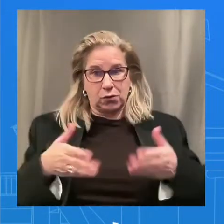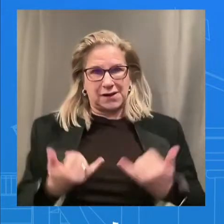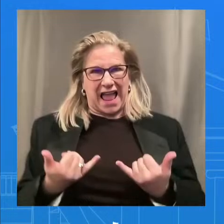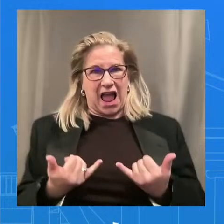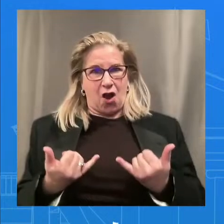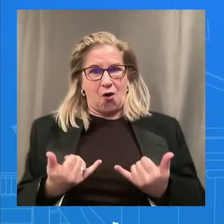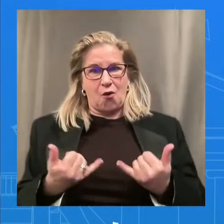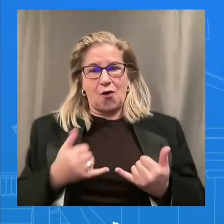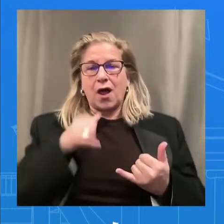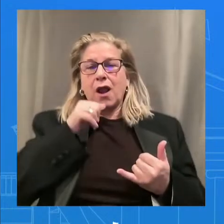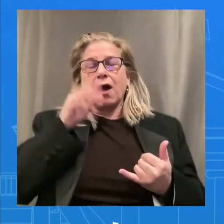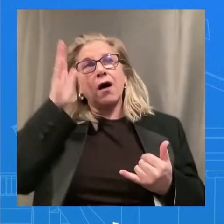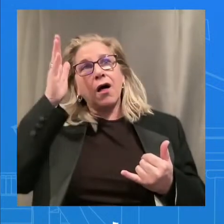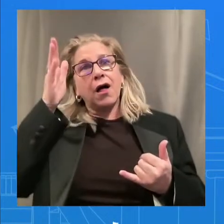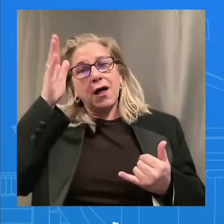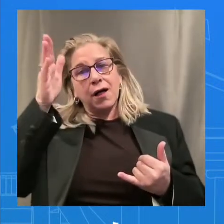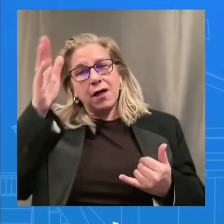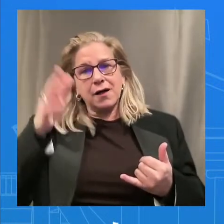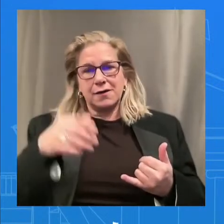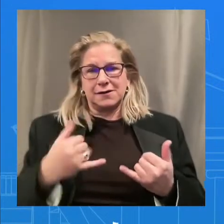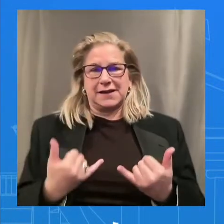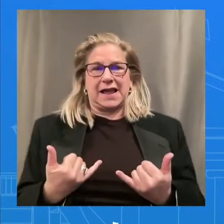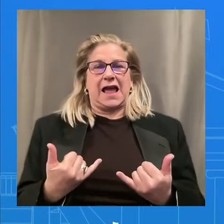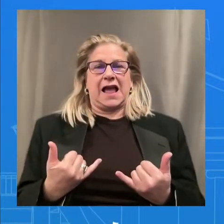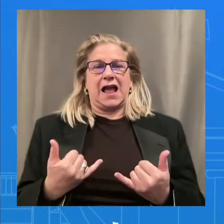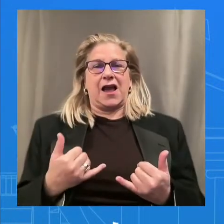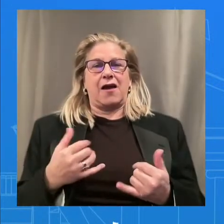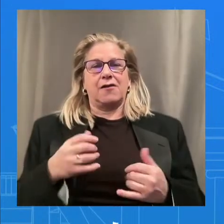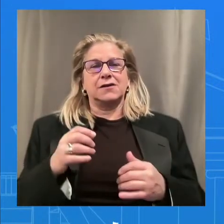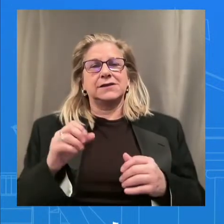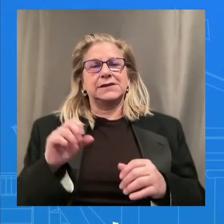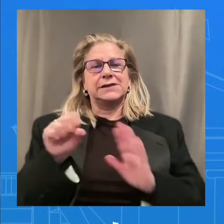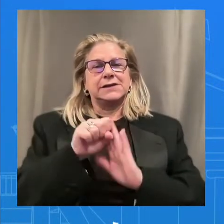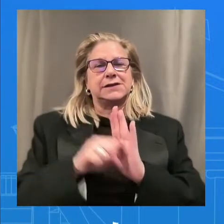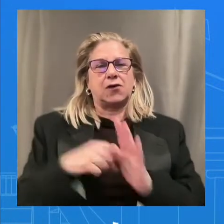And certainly, we see what the brave firefighters are doing to trying to contain these wildfires,